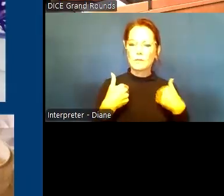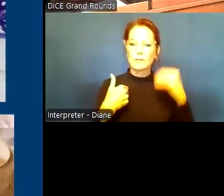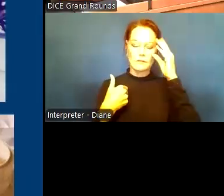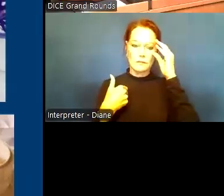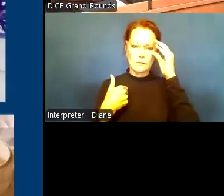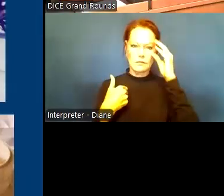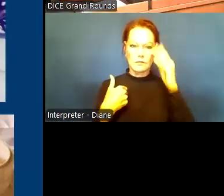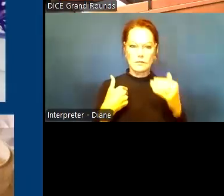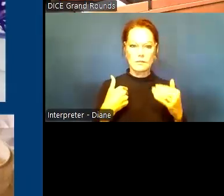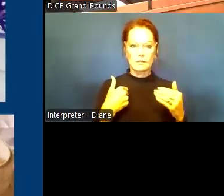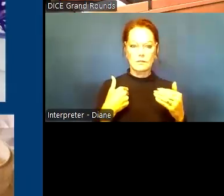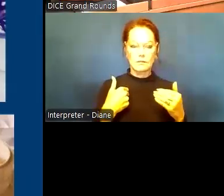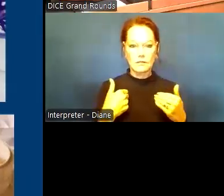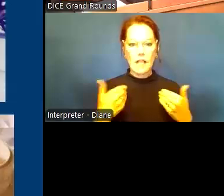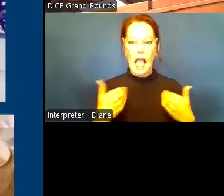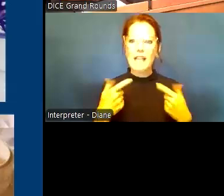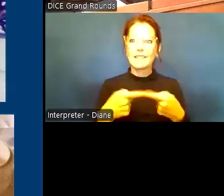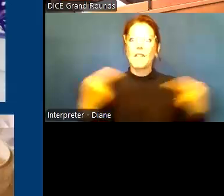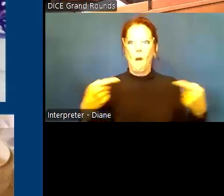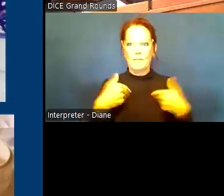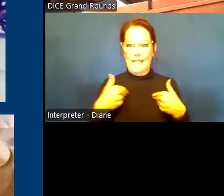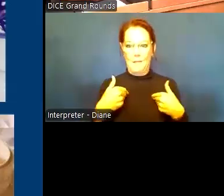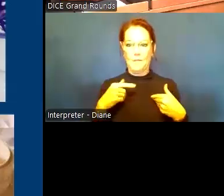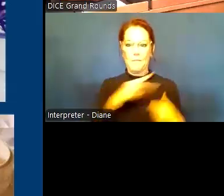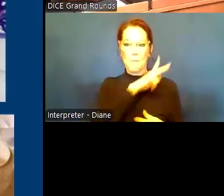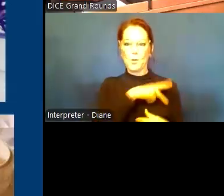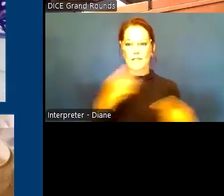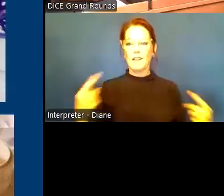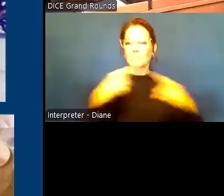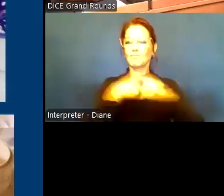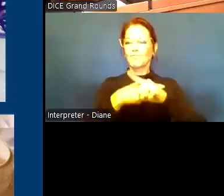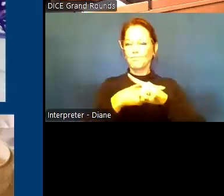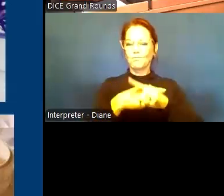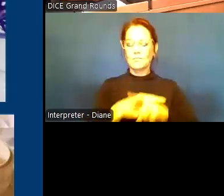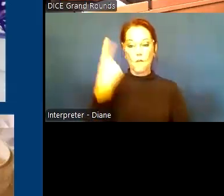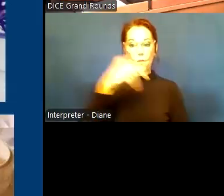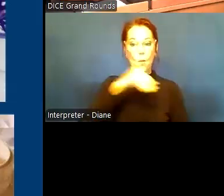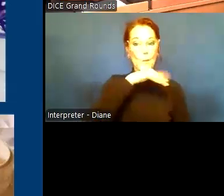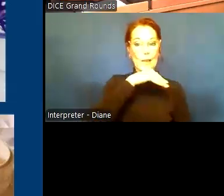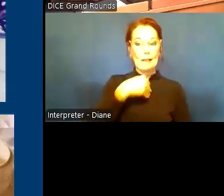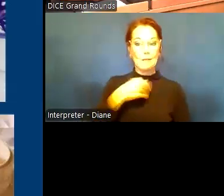that they're not really in compatible with or in conflict with and so for the pig the uh zodiac